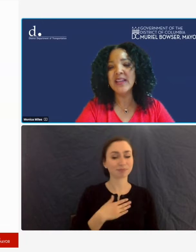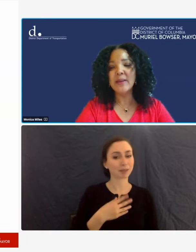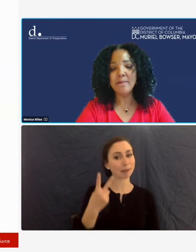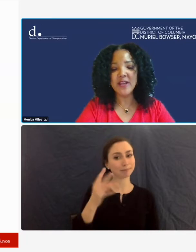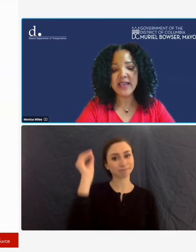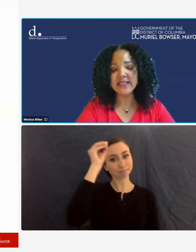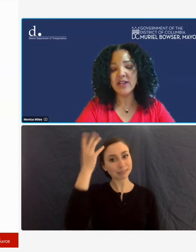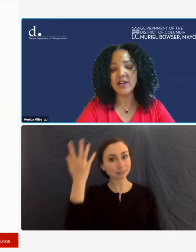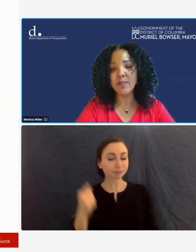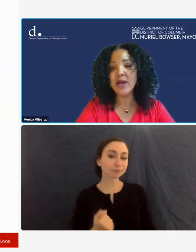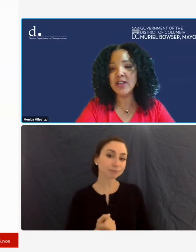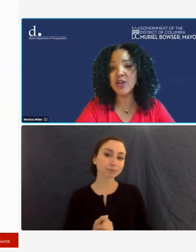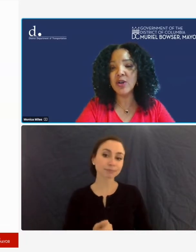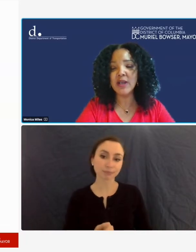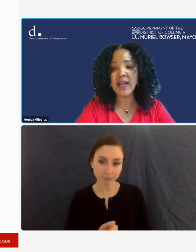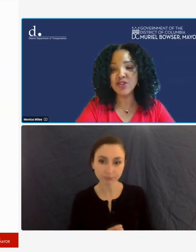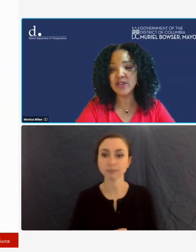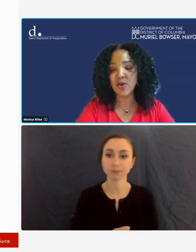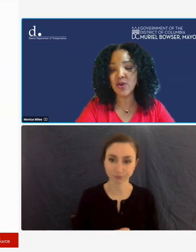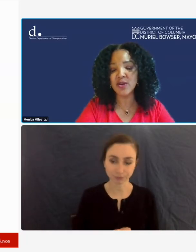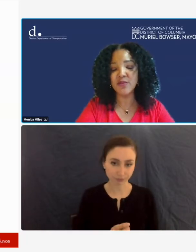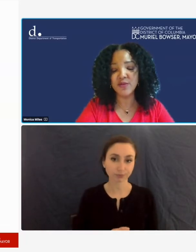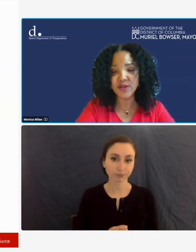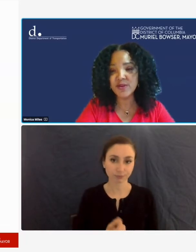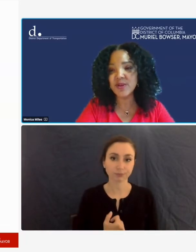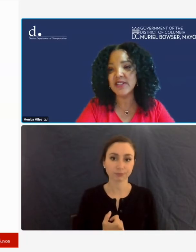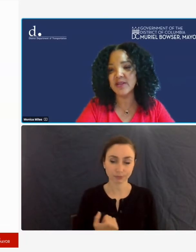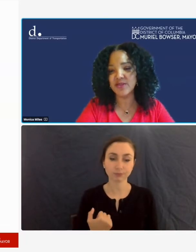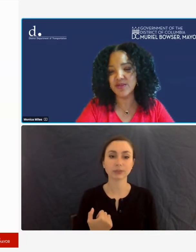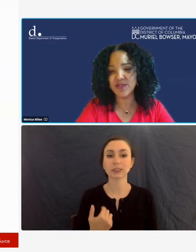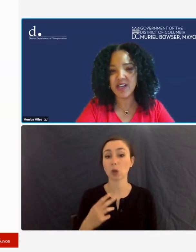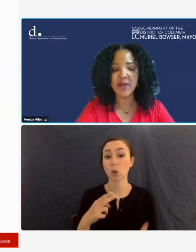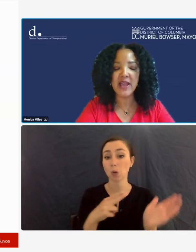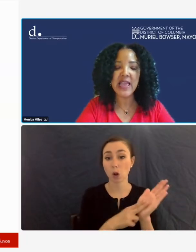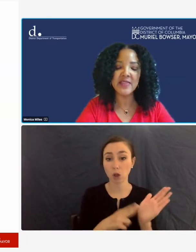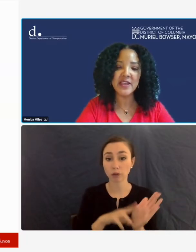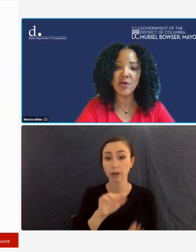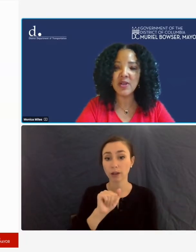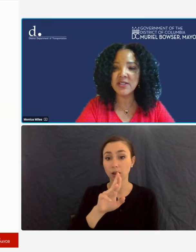but yes so upon contract audit or review it's going to be trued up and then also if